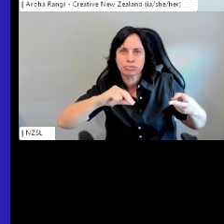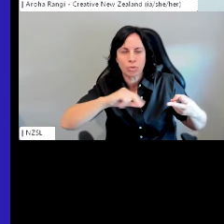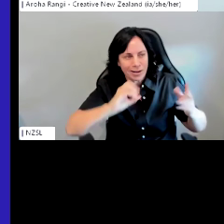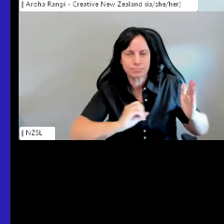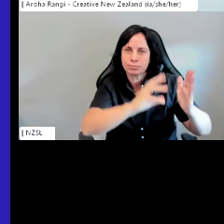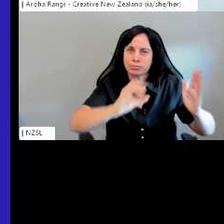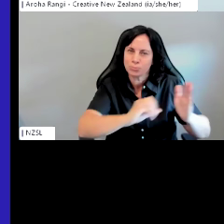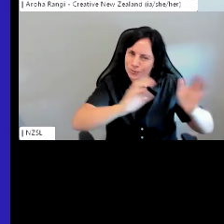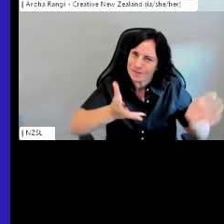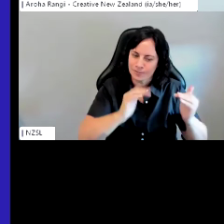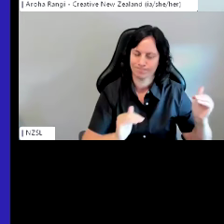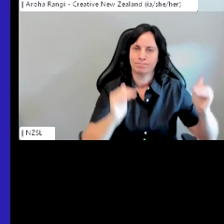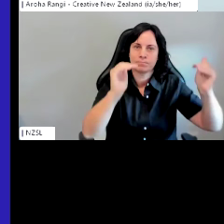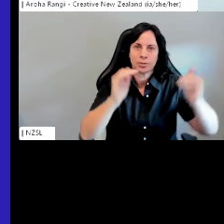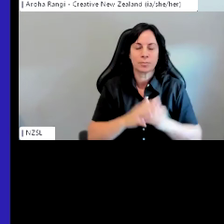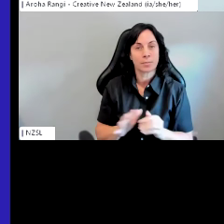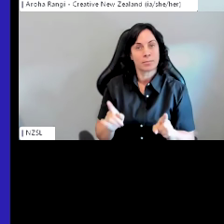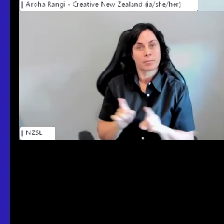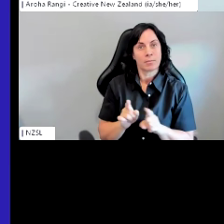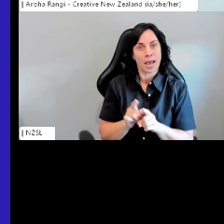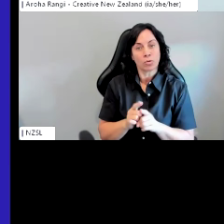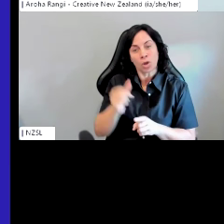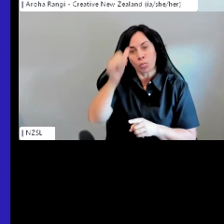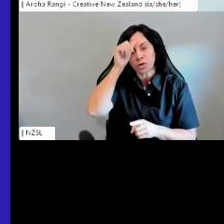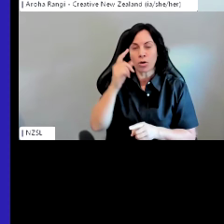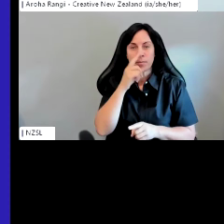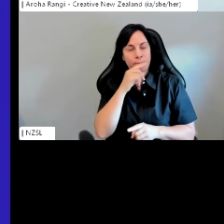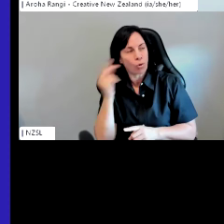there's still a large market looking at those online listings anyway. So, I think that that's